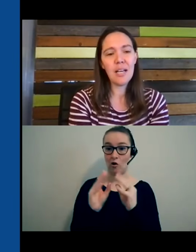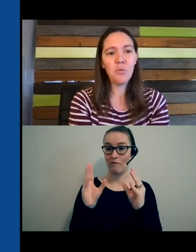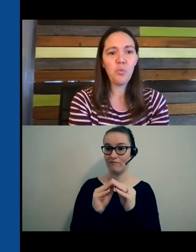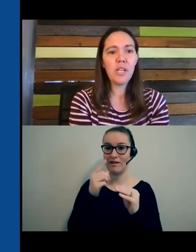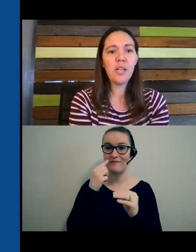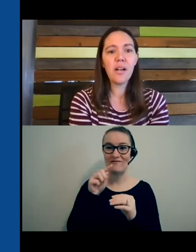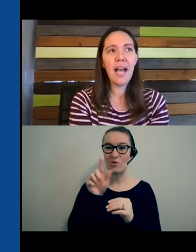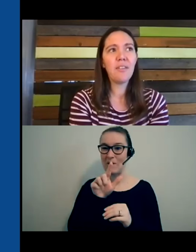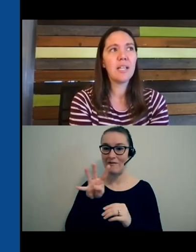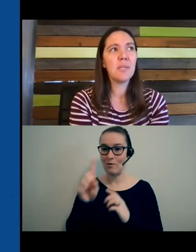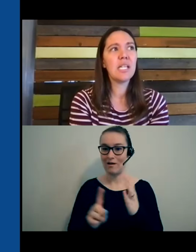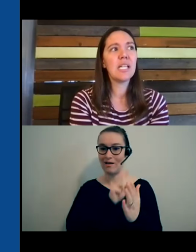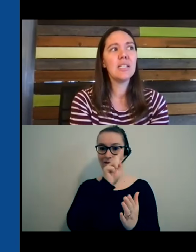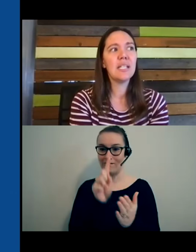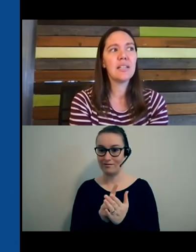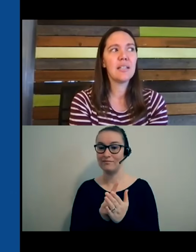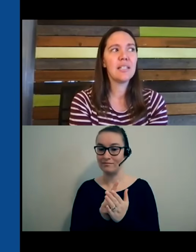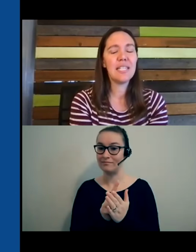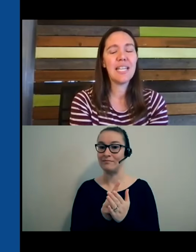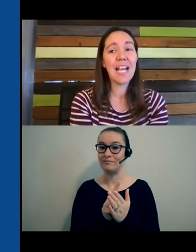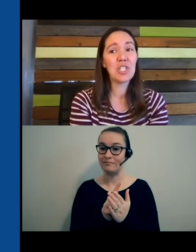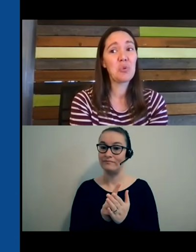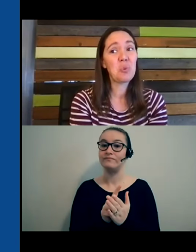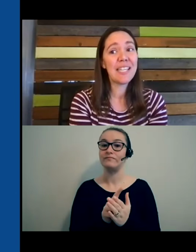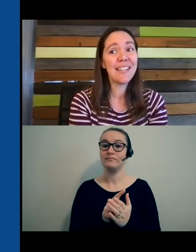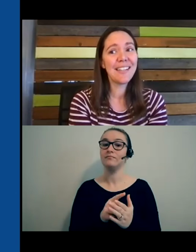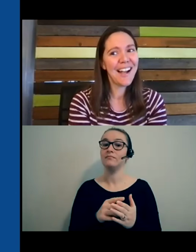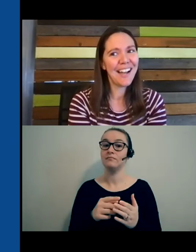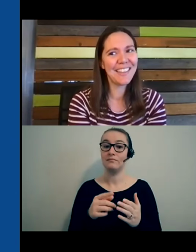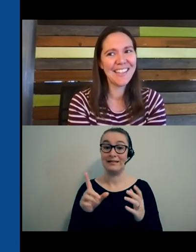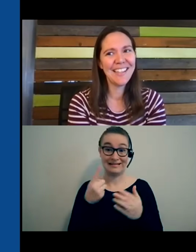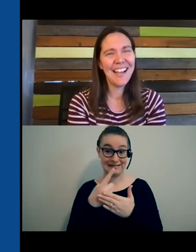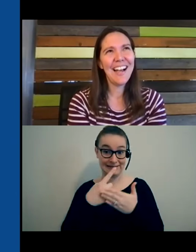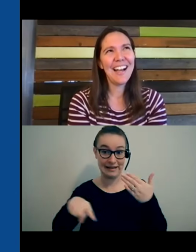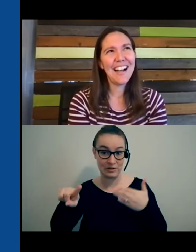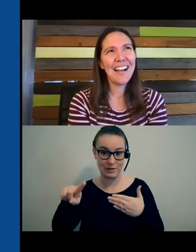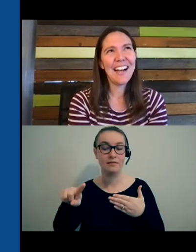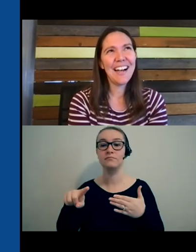We are having a meeting next week -- I think --